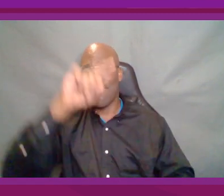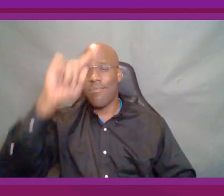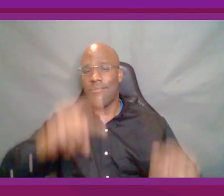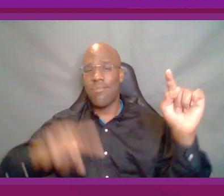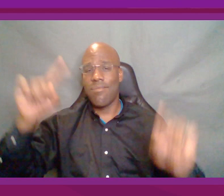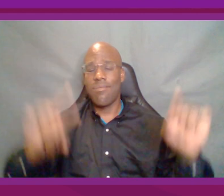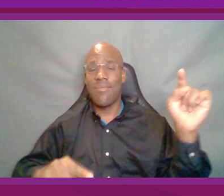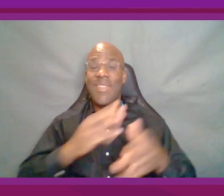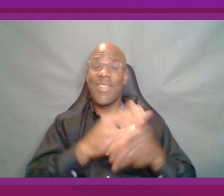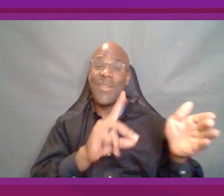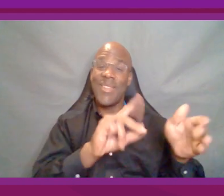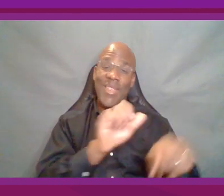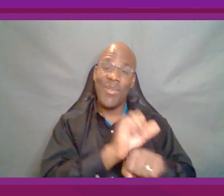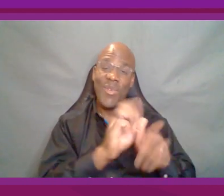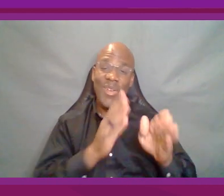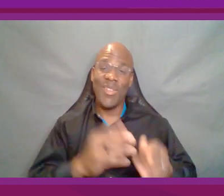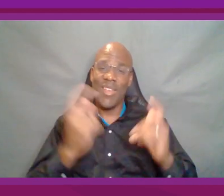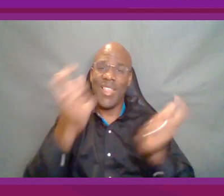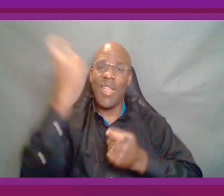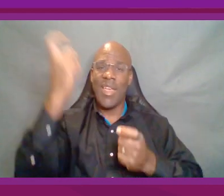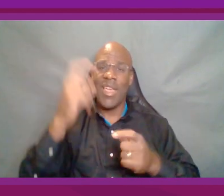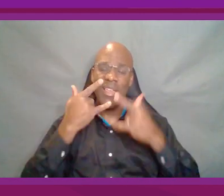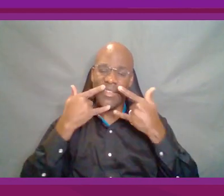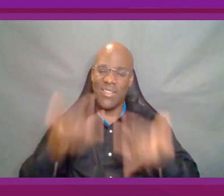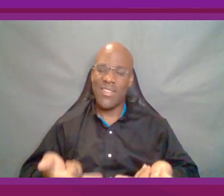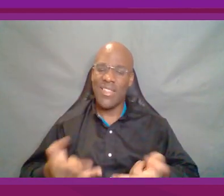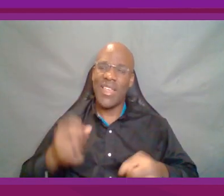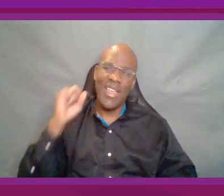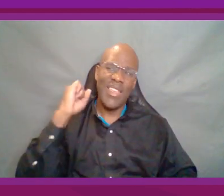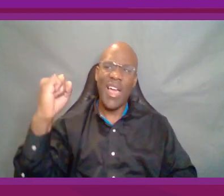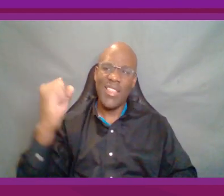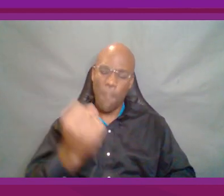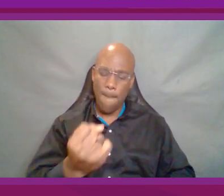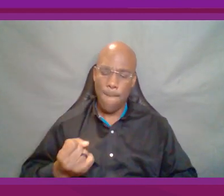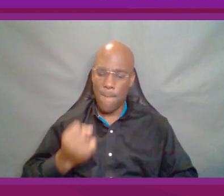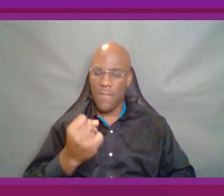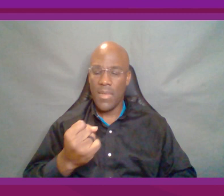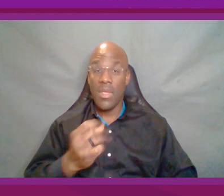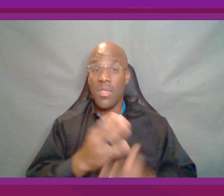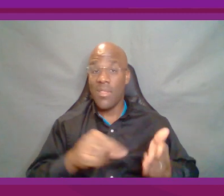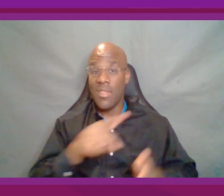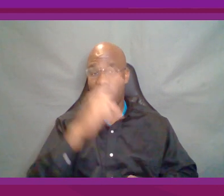who are celebrating no masks and who don't believe COVID ever really was a thing.